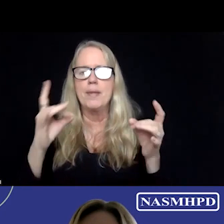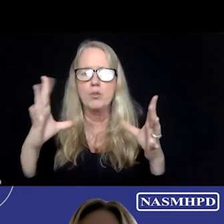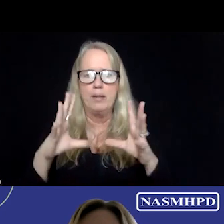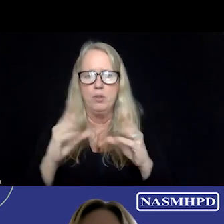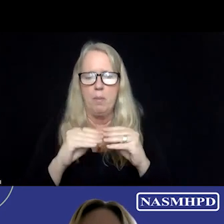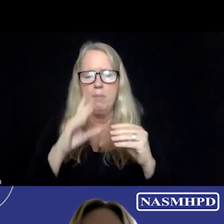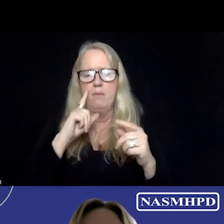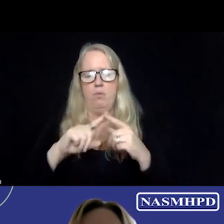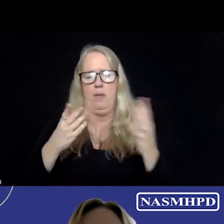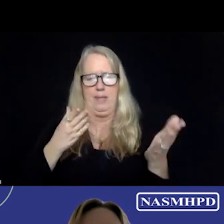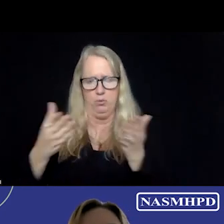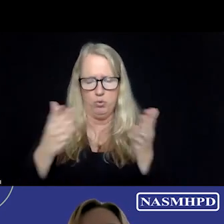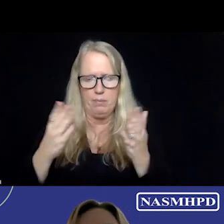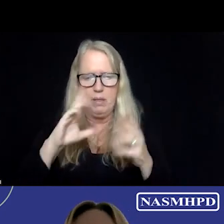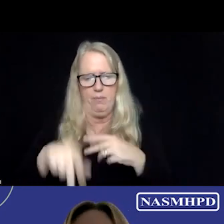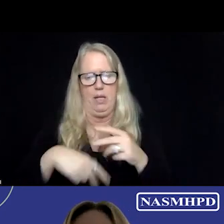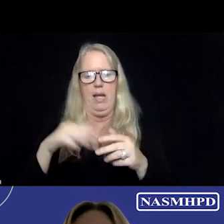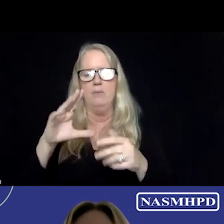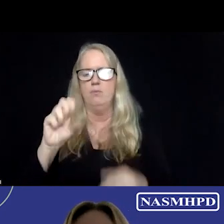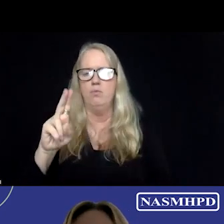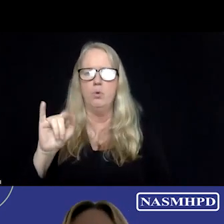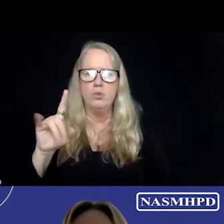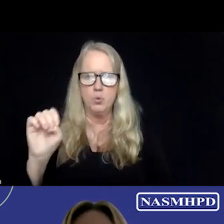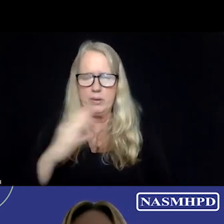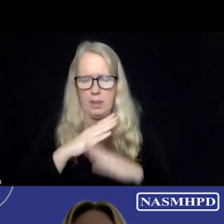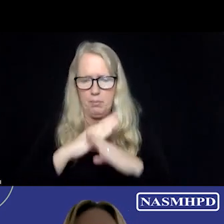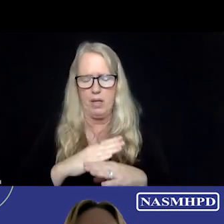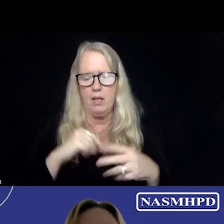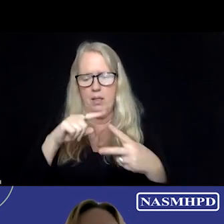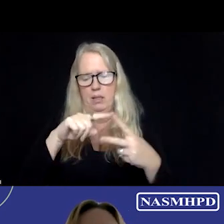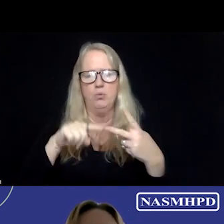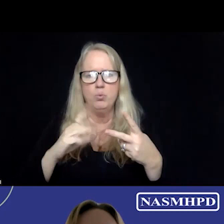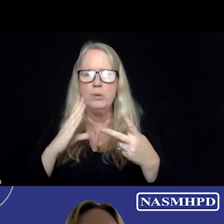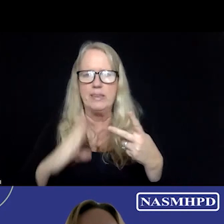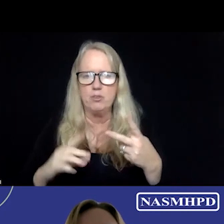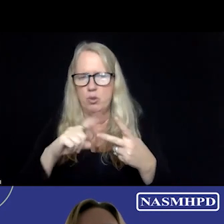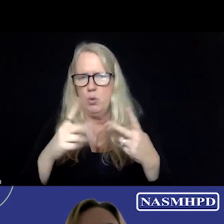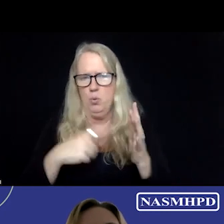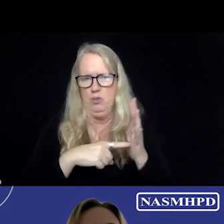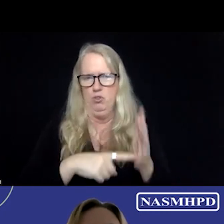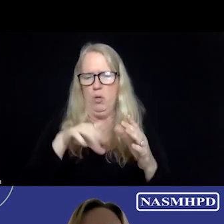SERVICES, I WANT TO HIGHLIGHT TWO SECTIONS WITHIN THE RESOURCE GOOD.